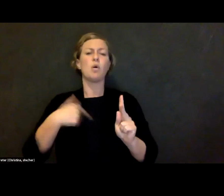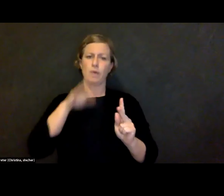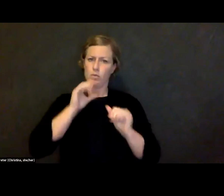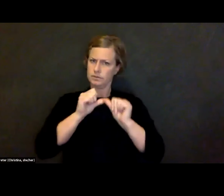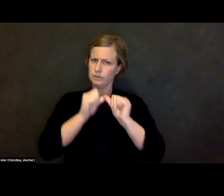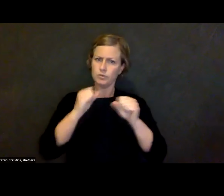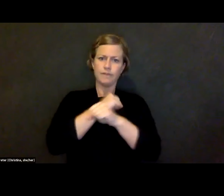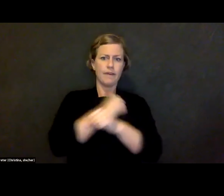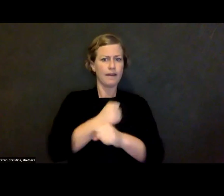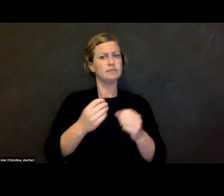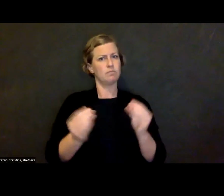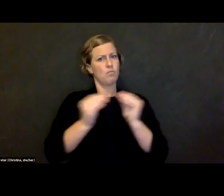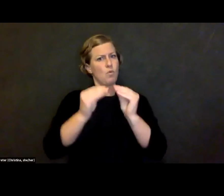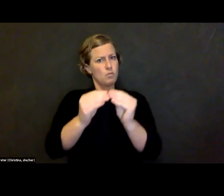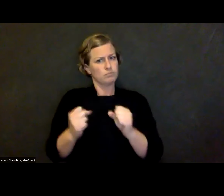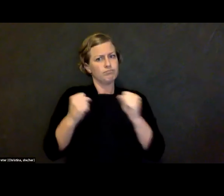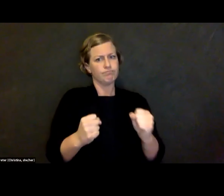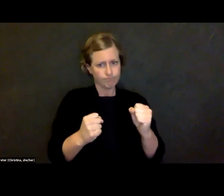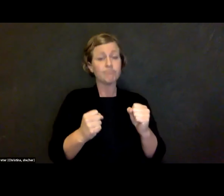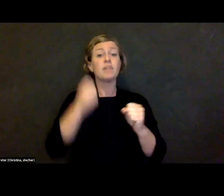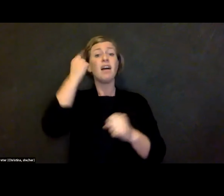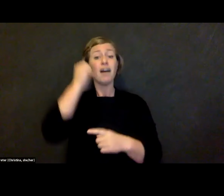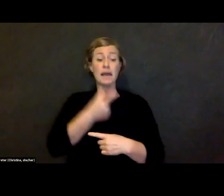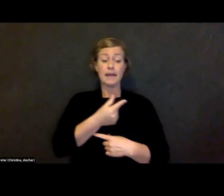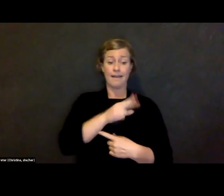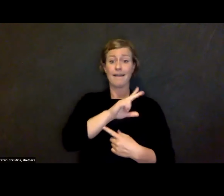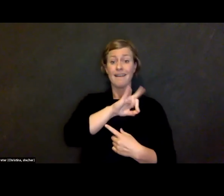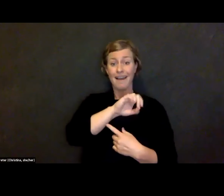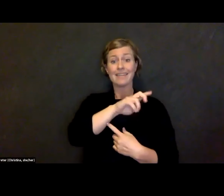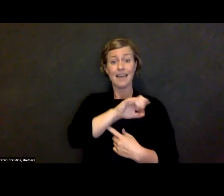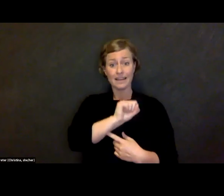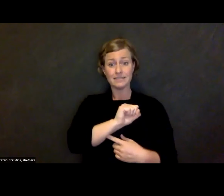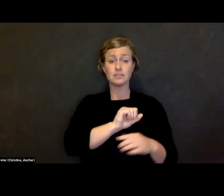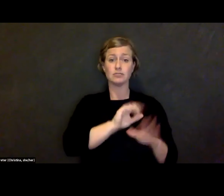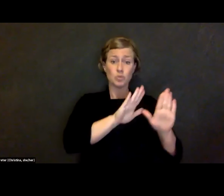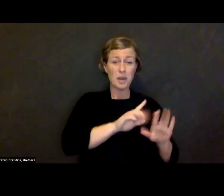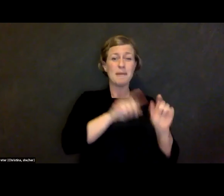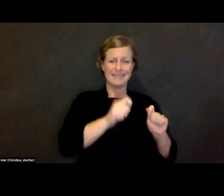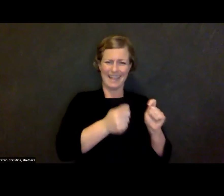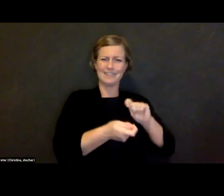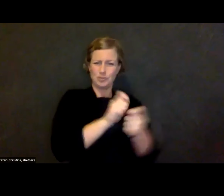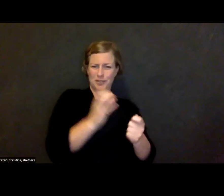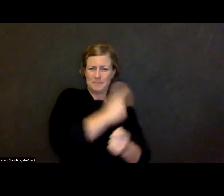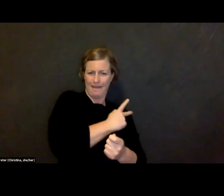Our efforts will continue. We will not stop our